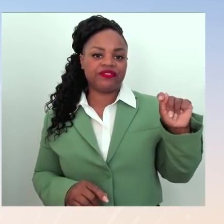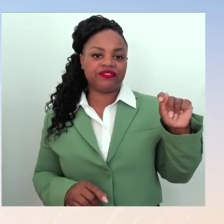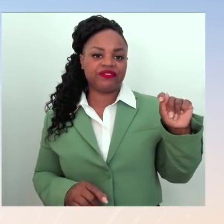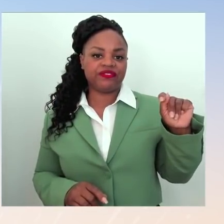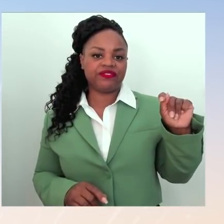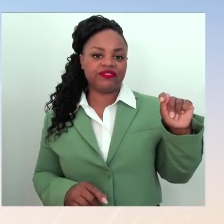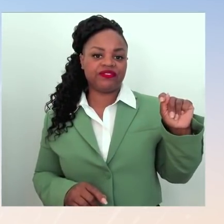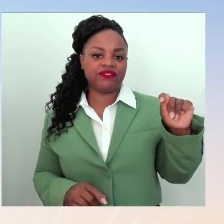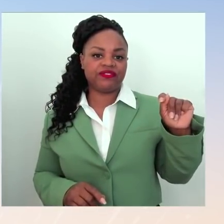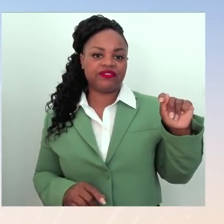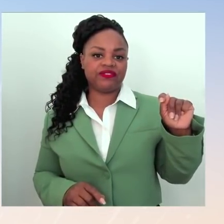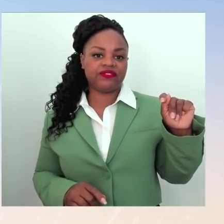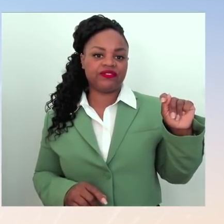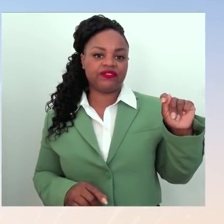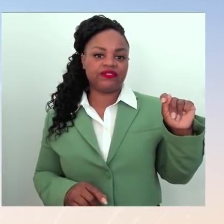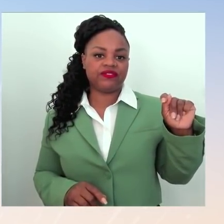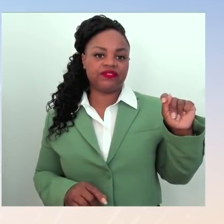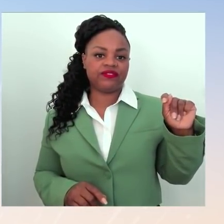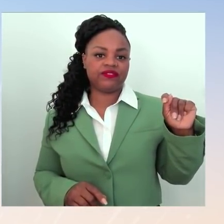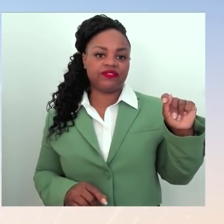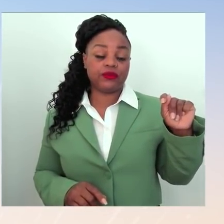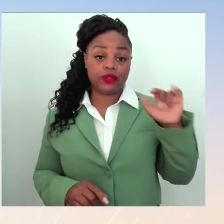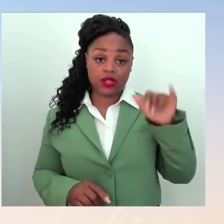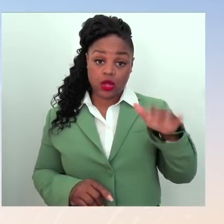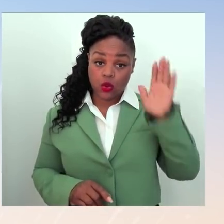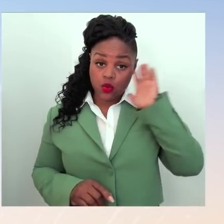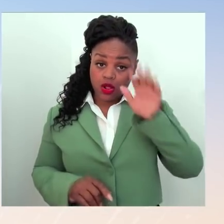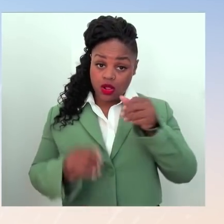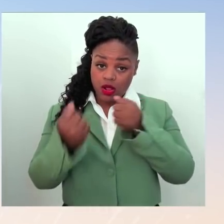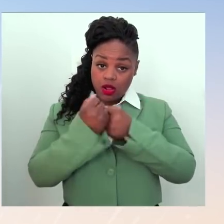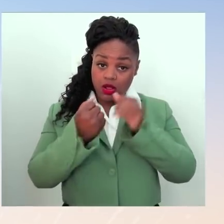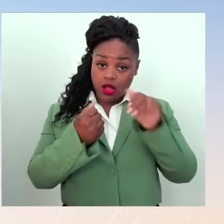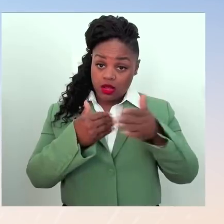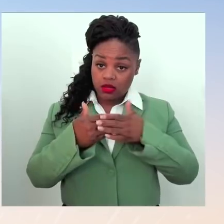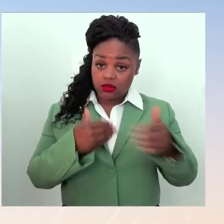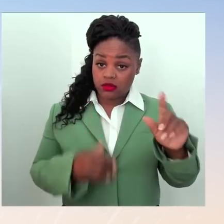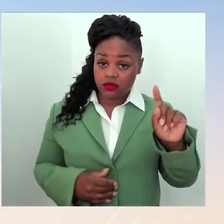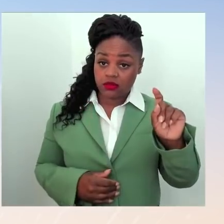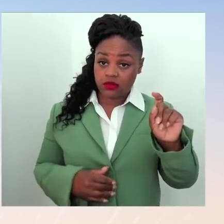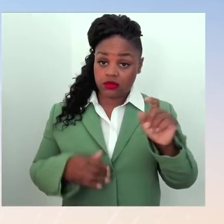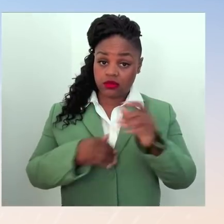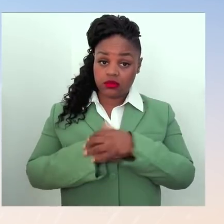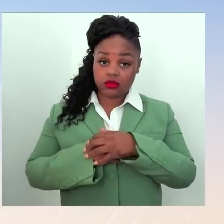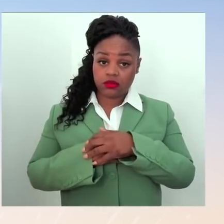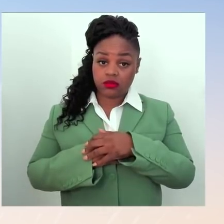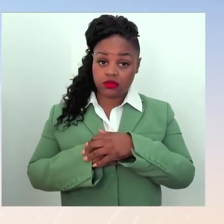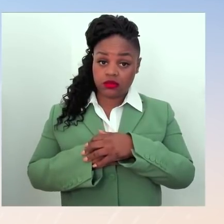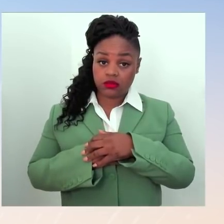or when we're implementing this -- and Iran is the best point of comparison here -- is it's done institution by institution.